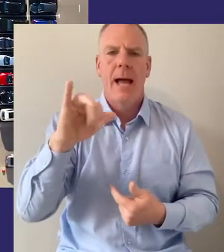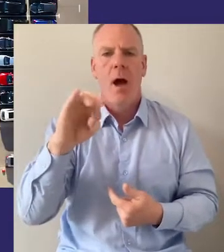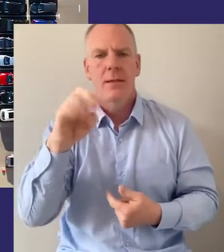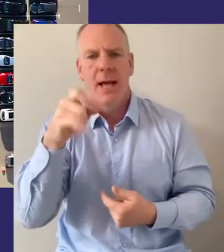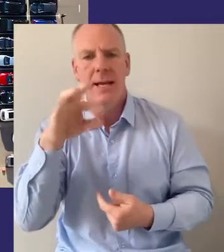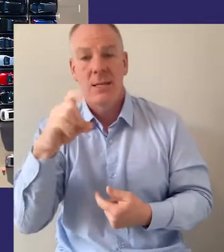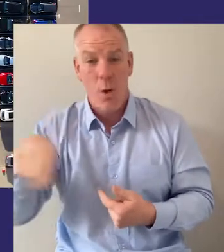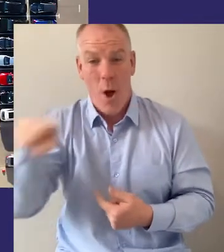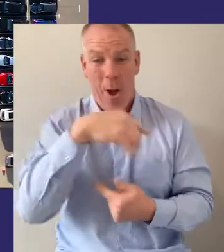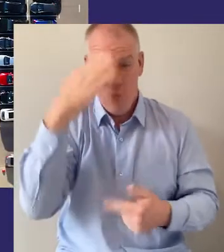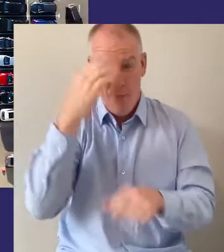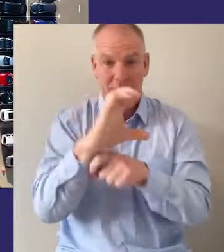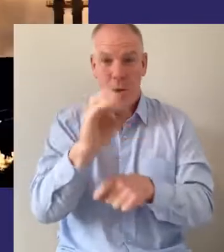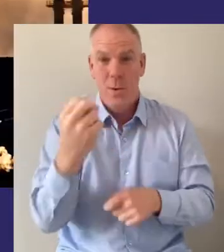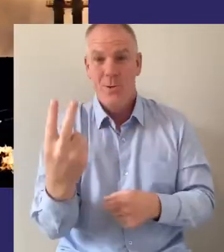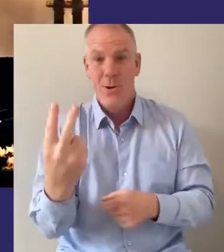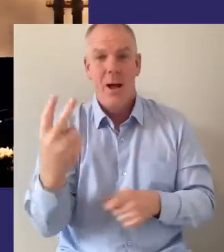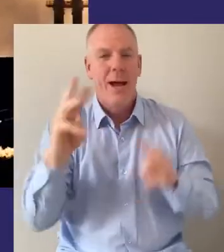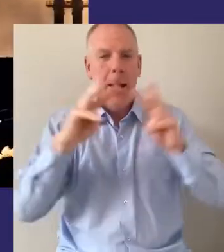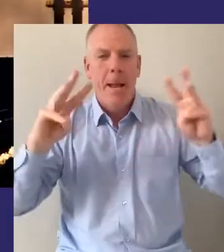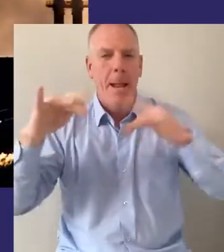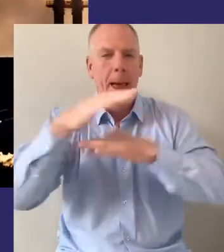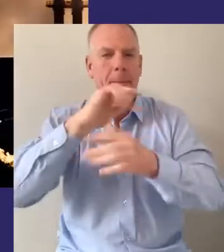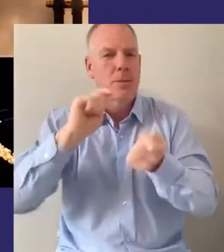is familiar with at the moment. Because of climate change, there's lots and lots of carbon